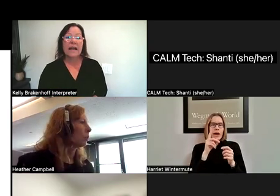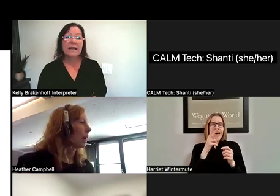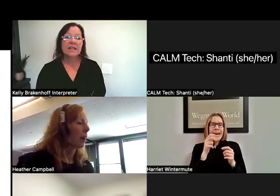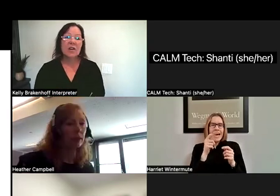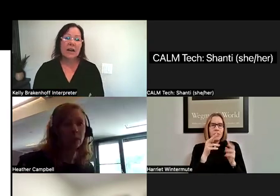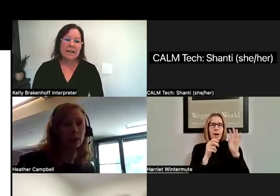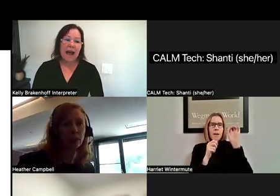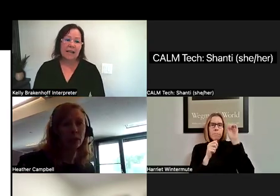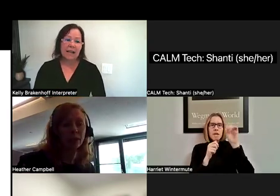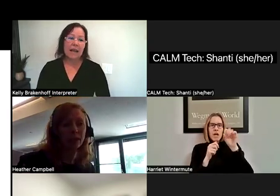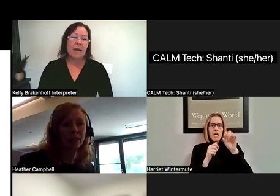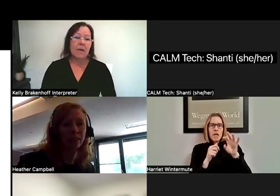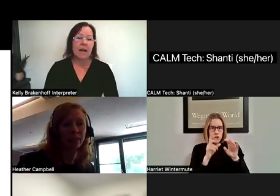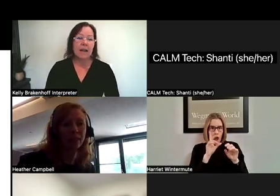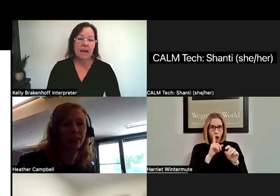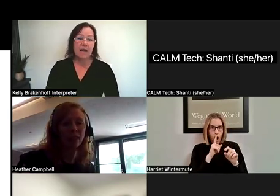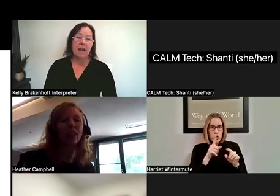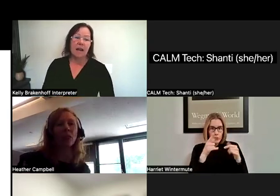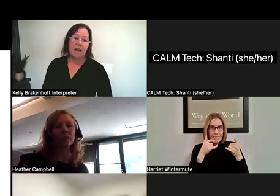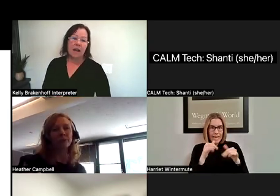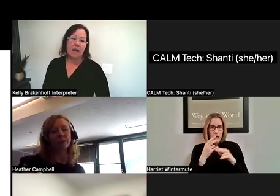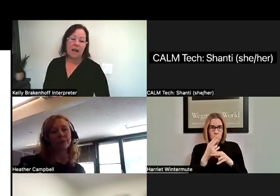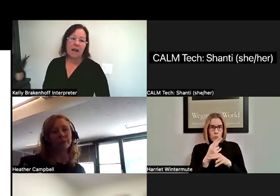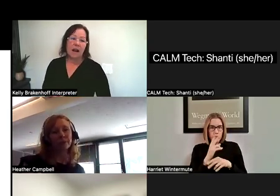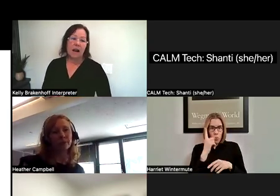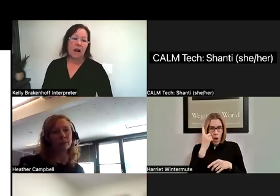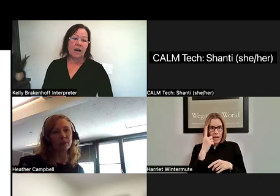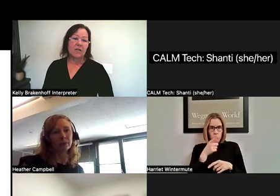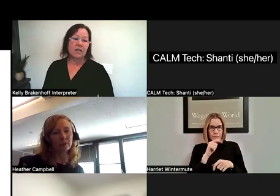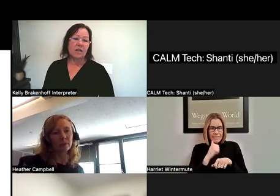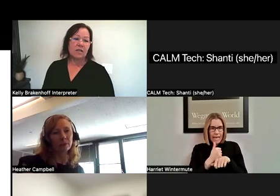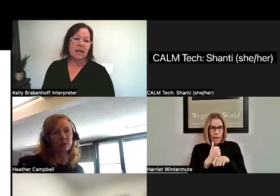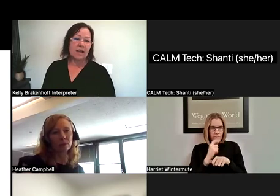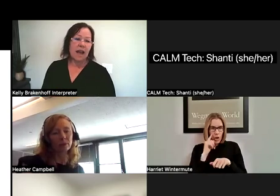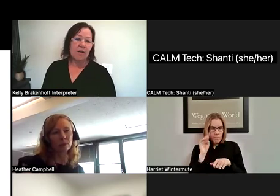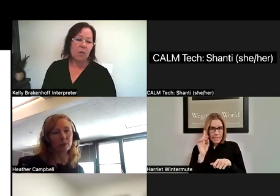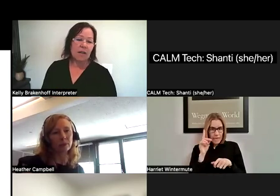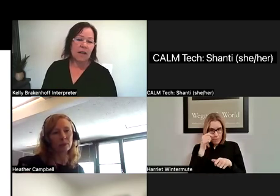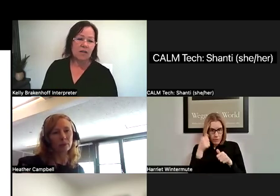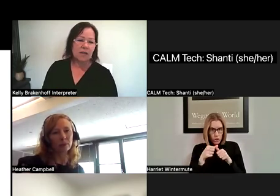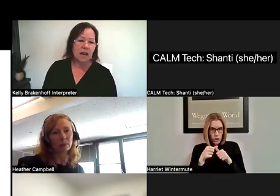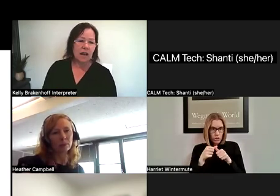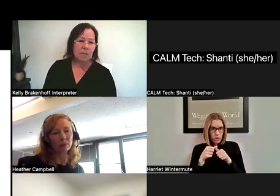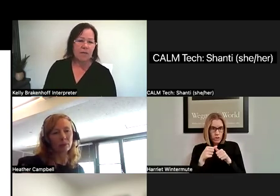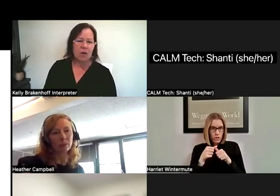It doesn't show exactly but are you still using that one that you set up before?